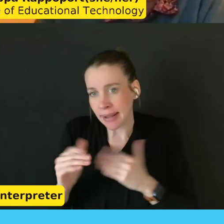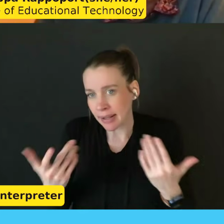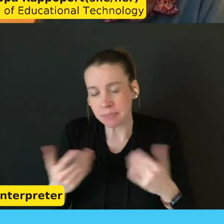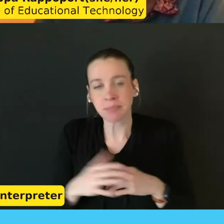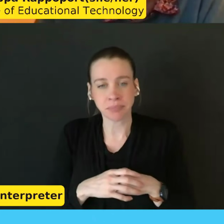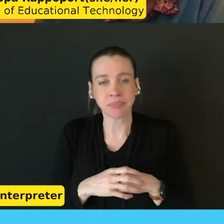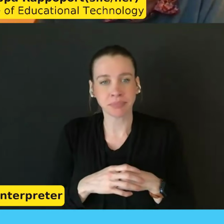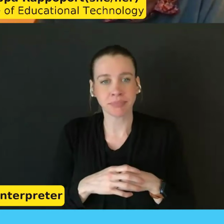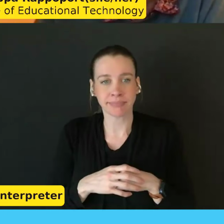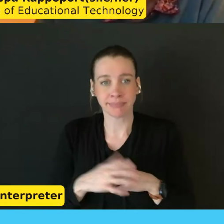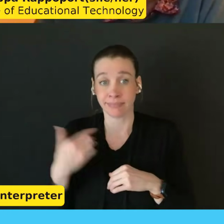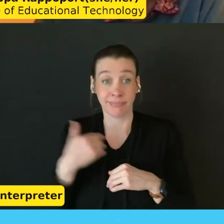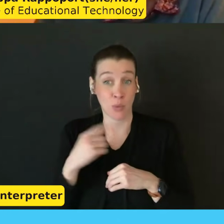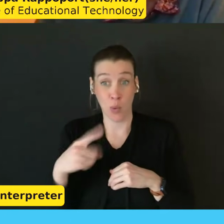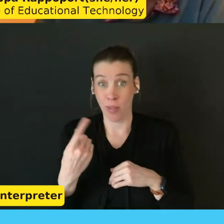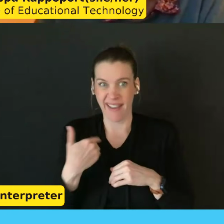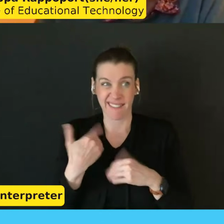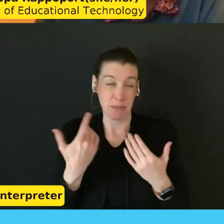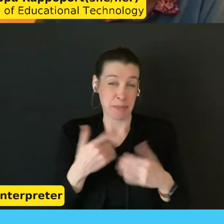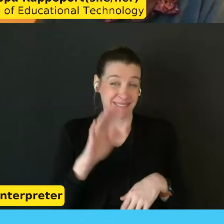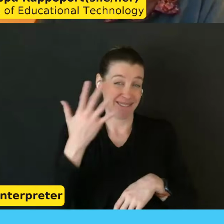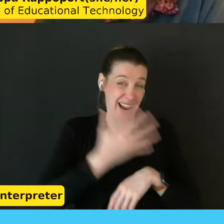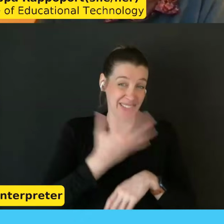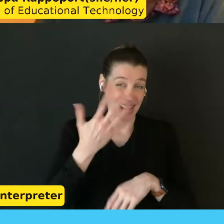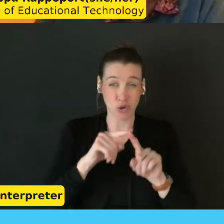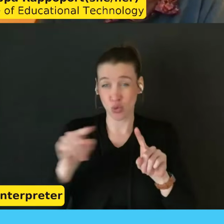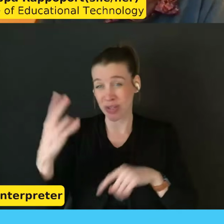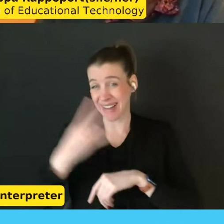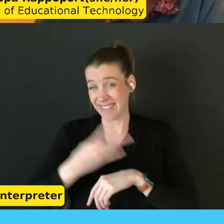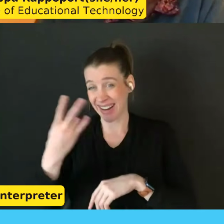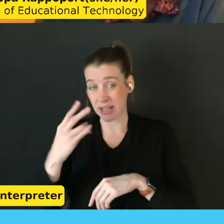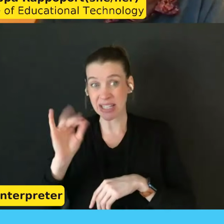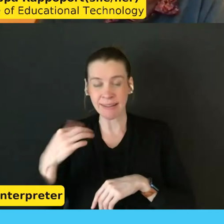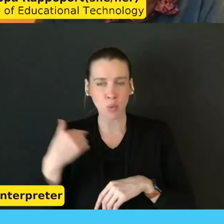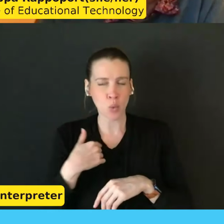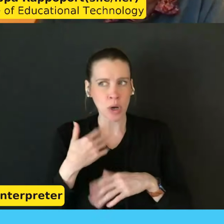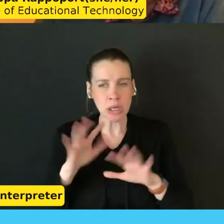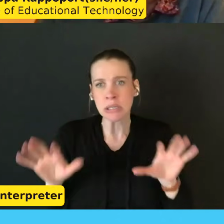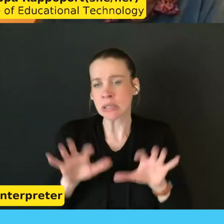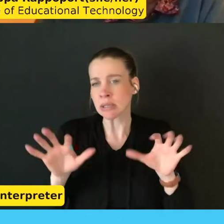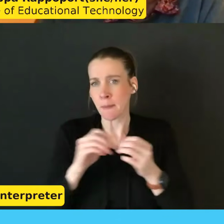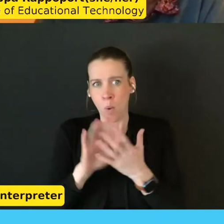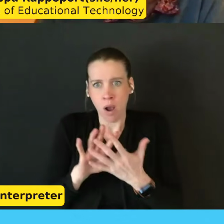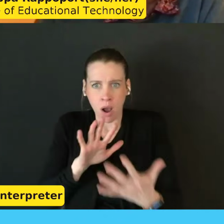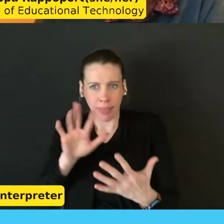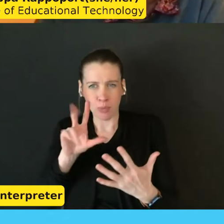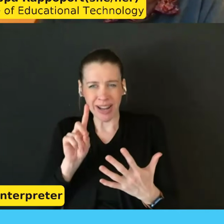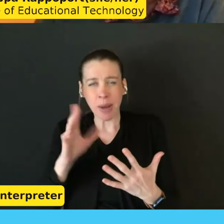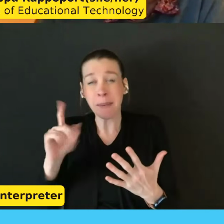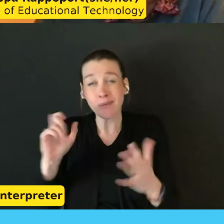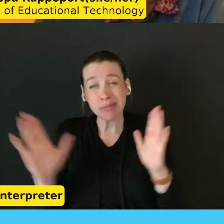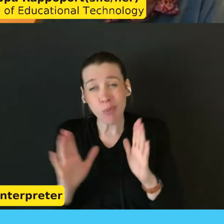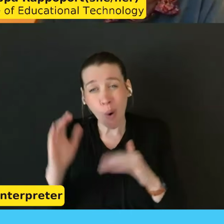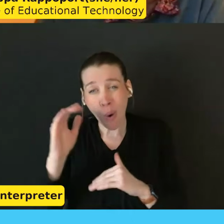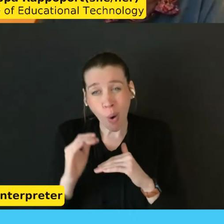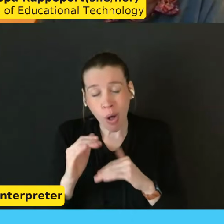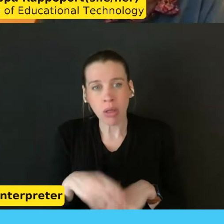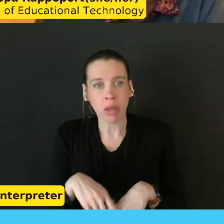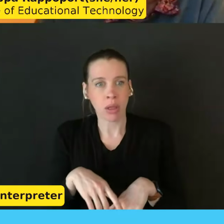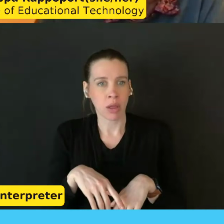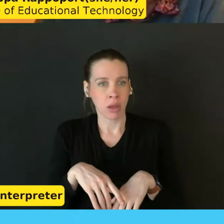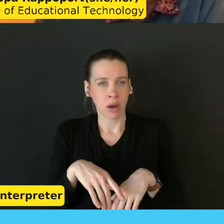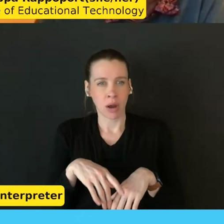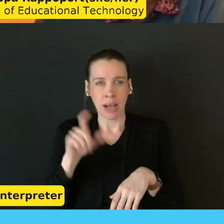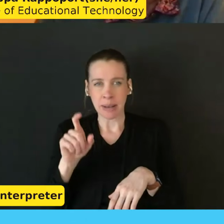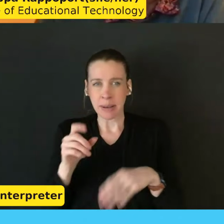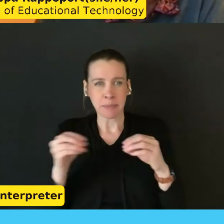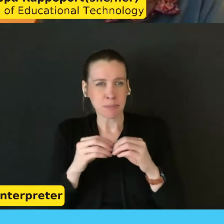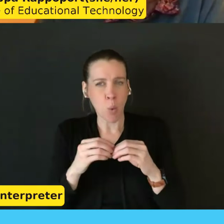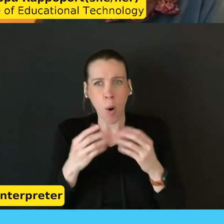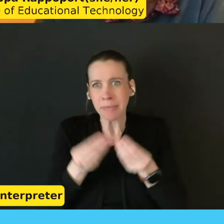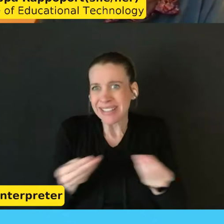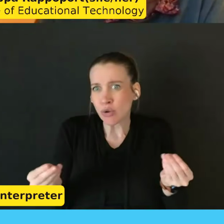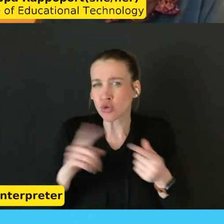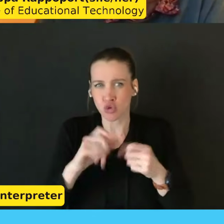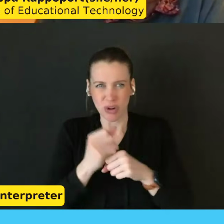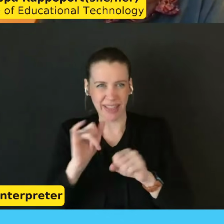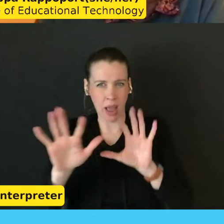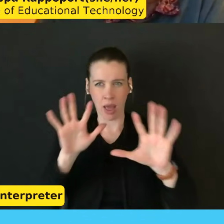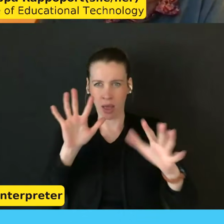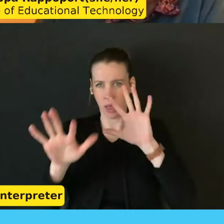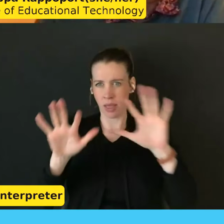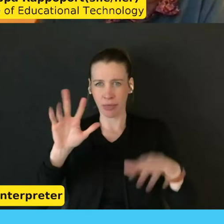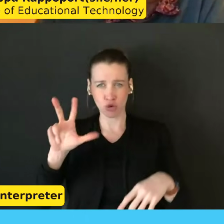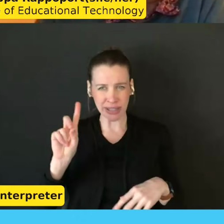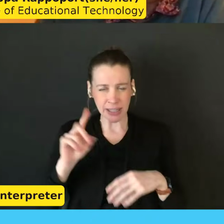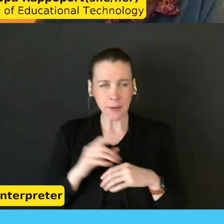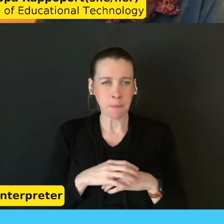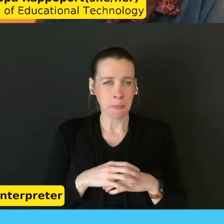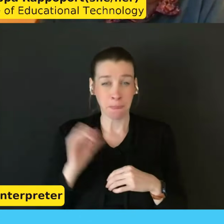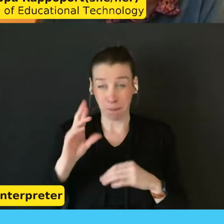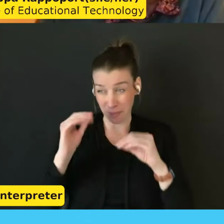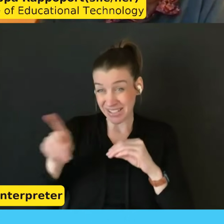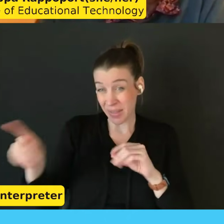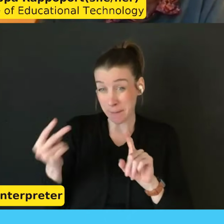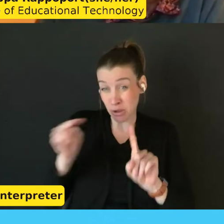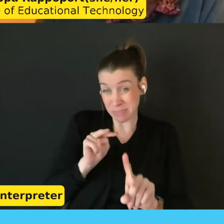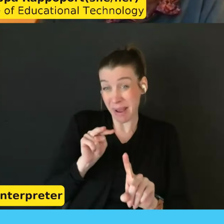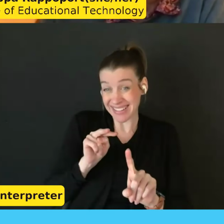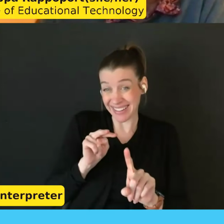Rafael Lopez: I think that could be a little more challenging, especially with kids that have never had any experience. But, you may be the first one to try it. I've never thought of that. I mean I like to keep ours flat, basically. Part of of it is because of the time